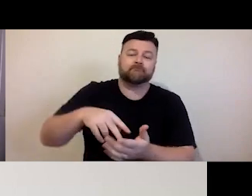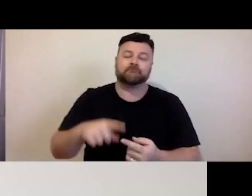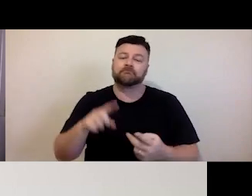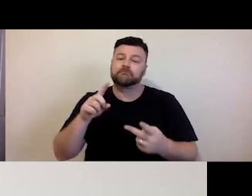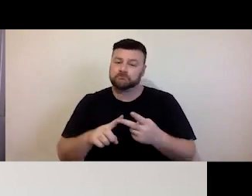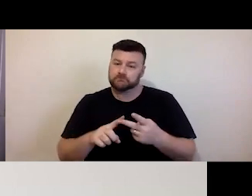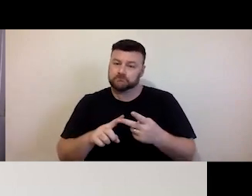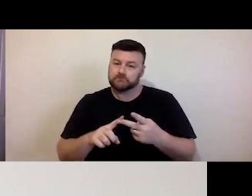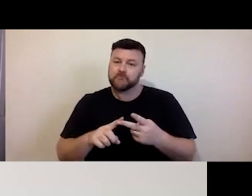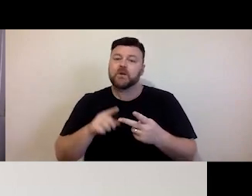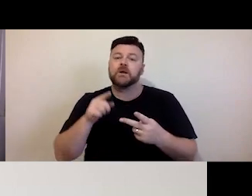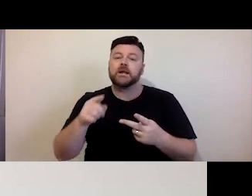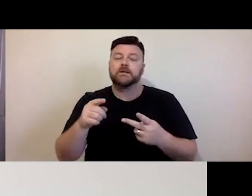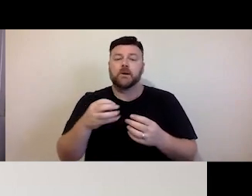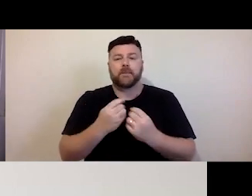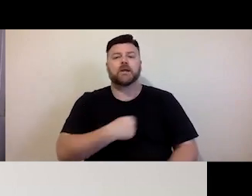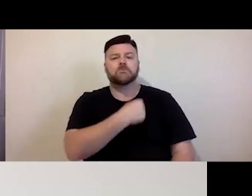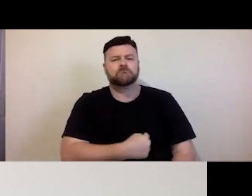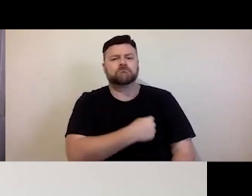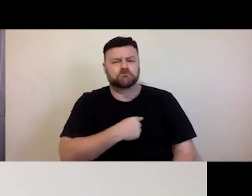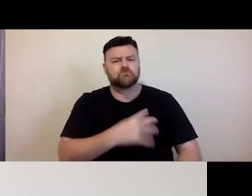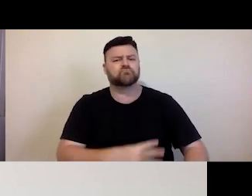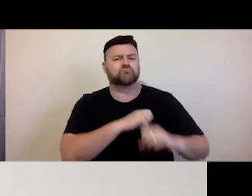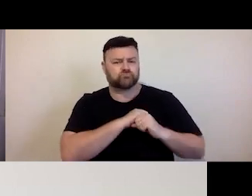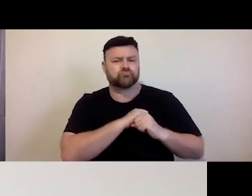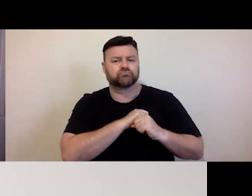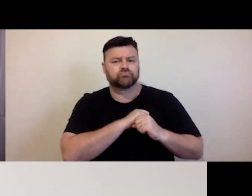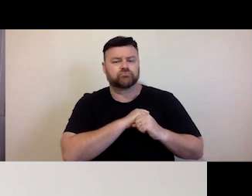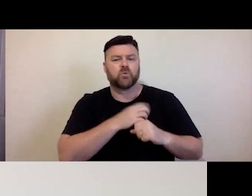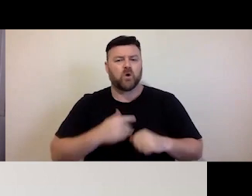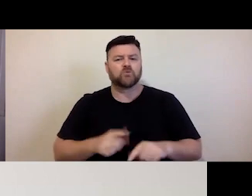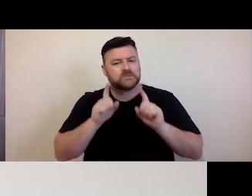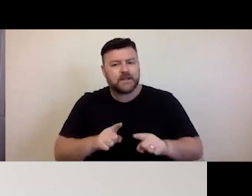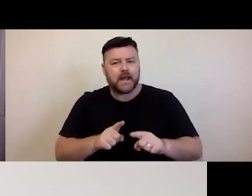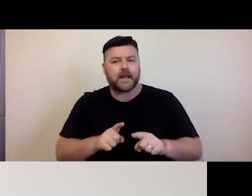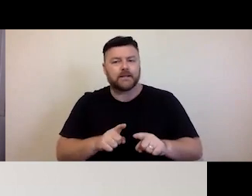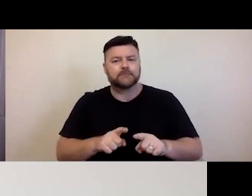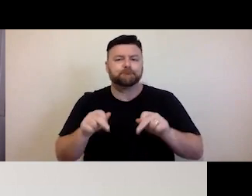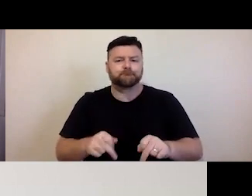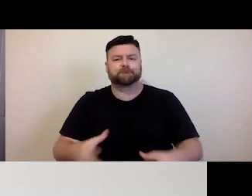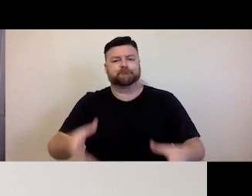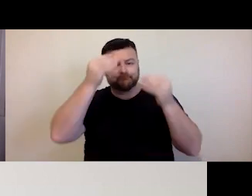Final bullet point, being committed and courageous to stay. It is important in this yellow